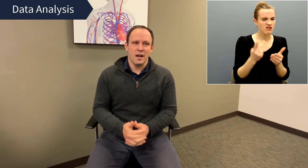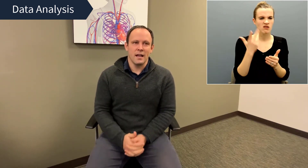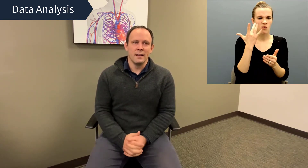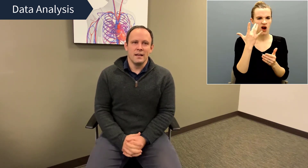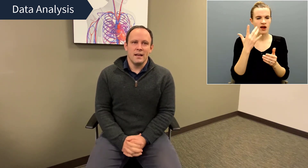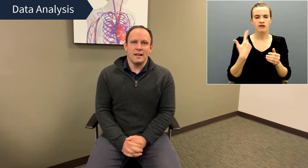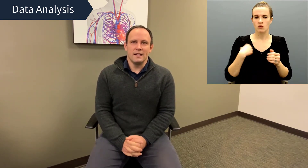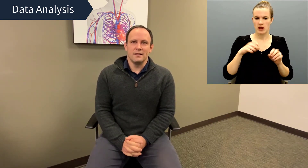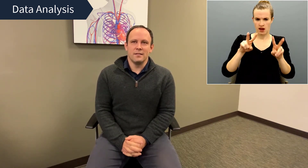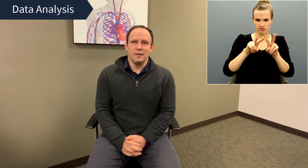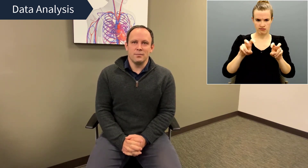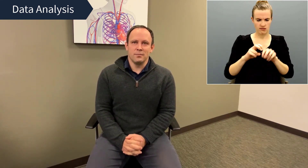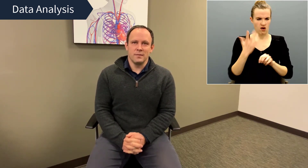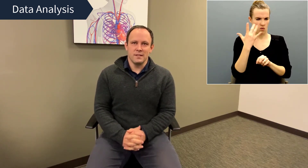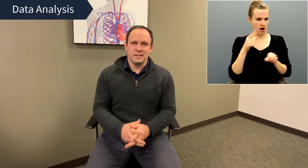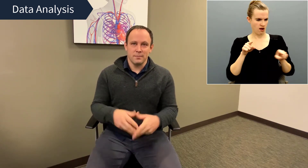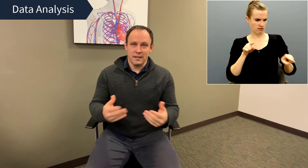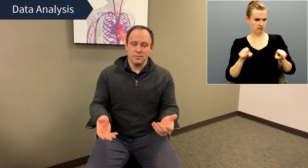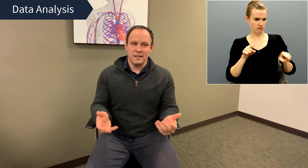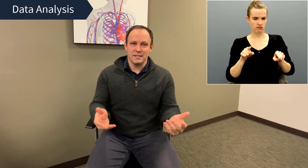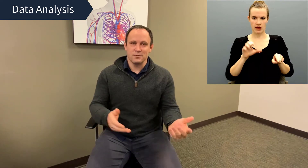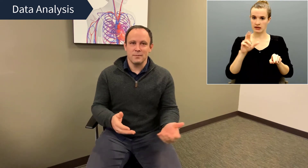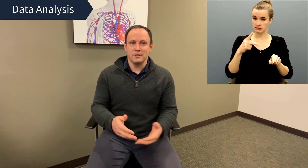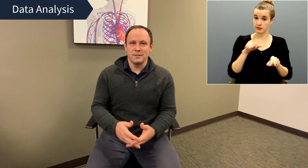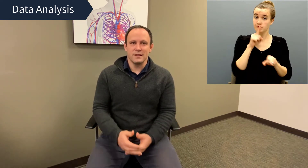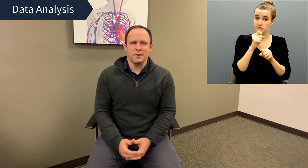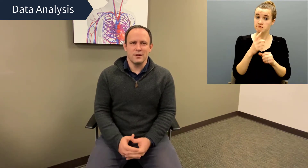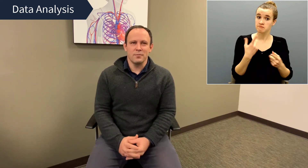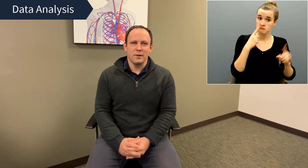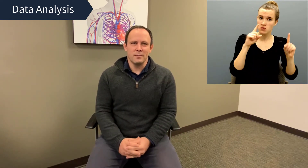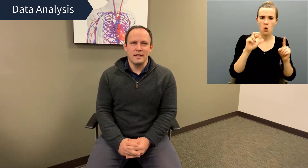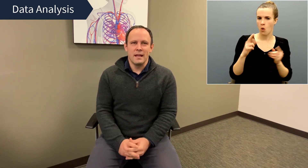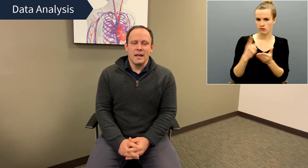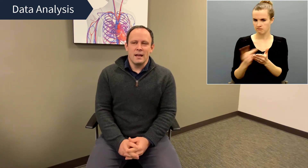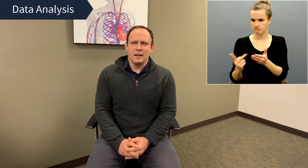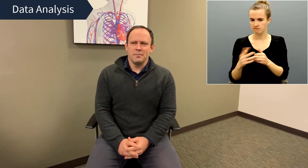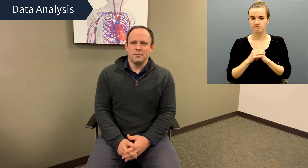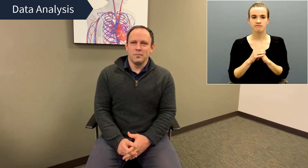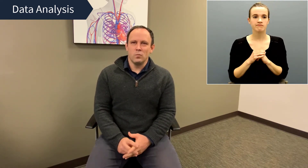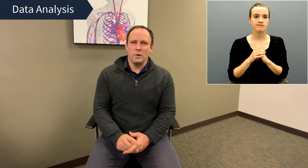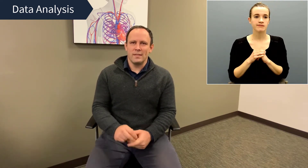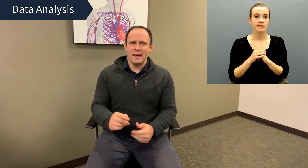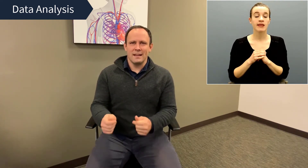not they, the simulated patients were able to secure an appointment. With that